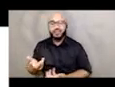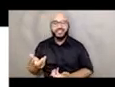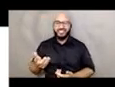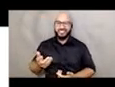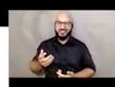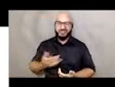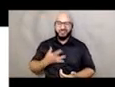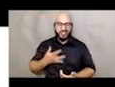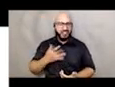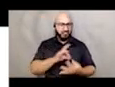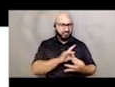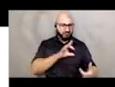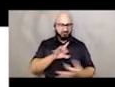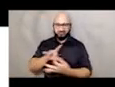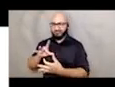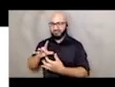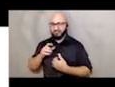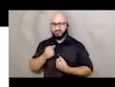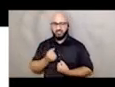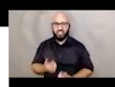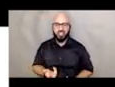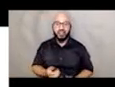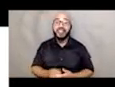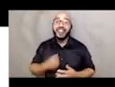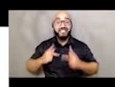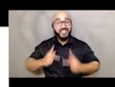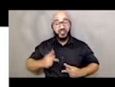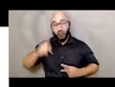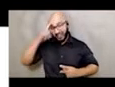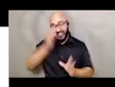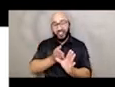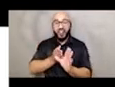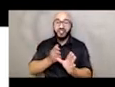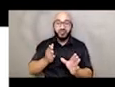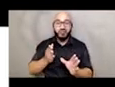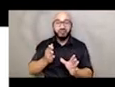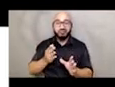And there are physical and psychological consequences of feeling stressed and burnt out.